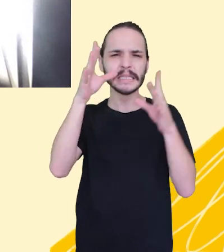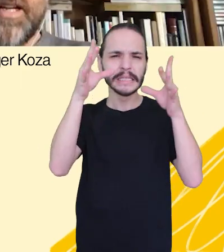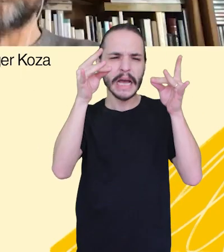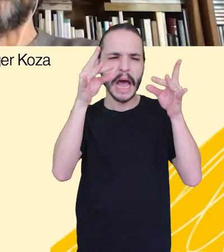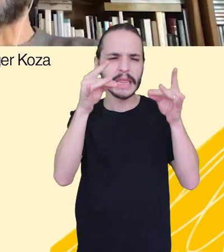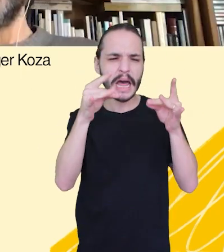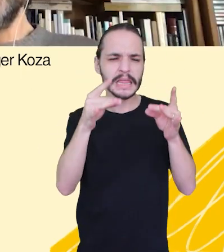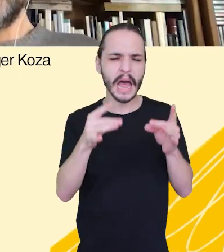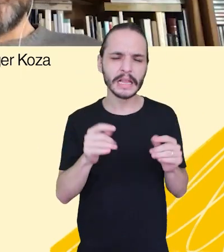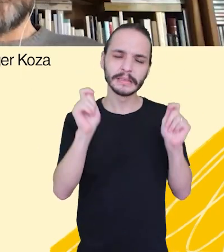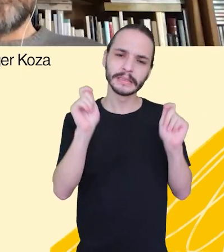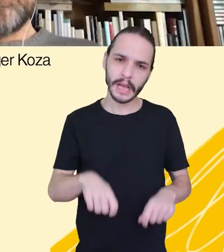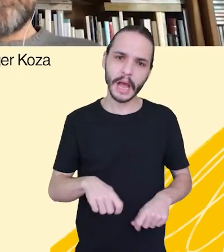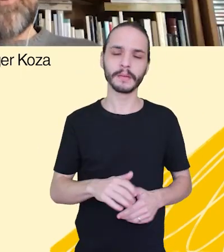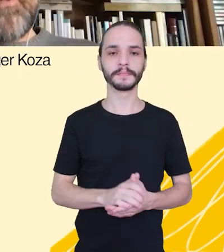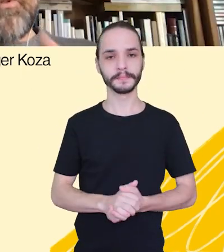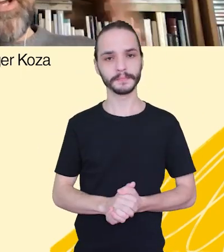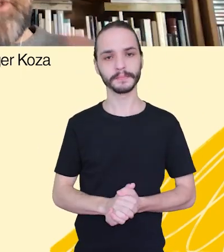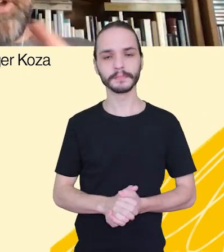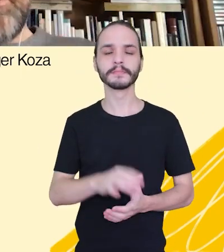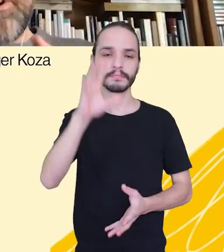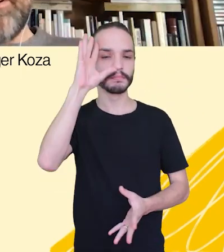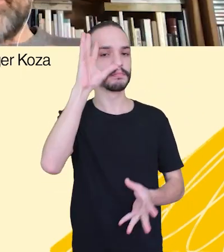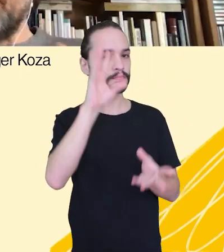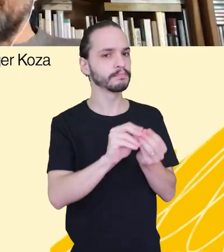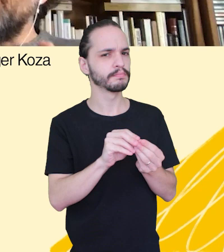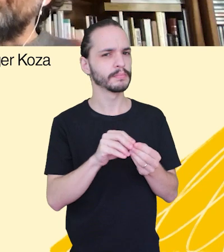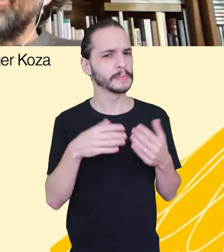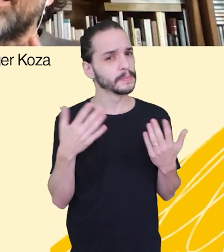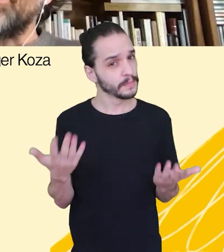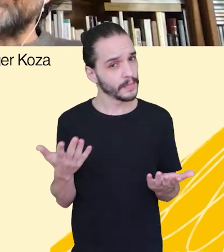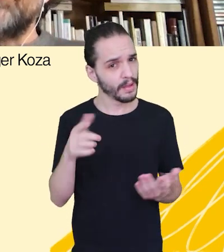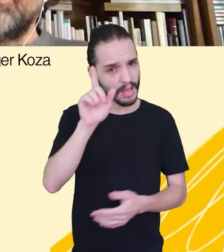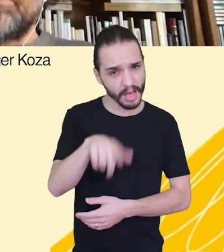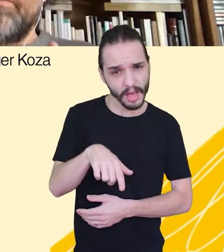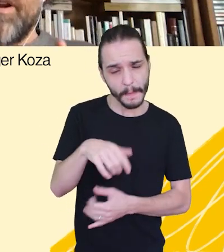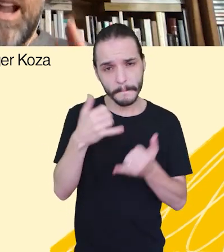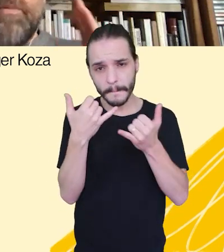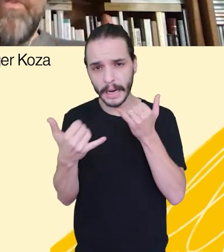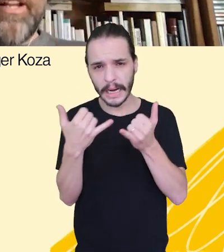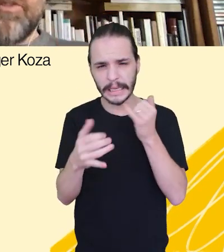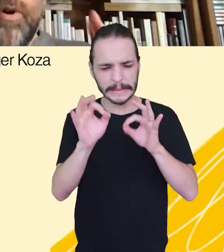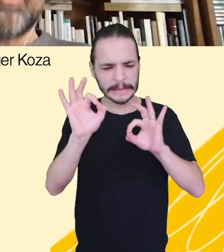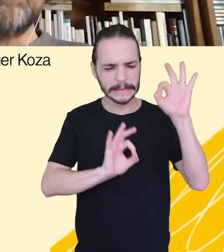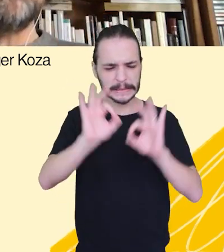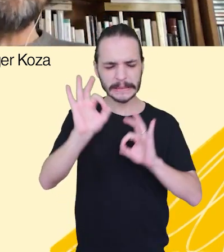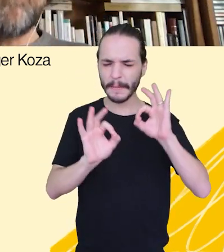I see. So it would be like to prepare everything as possible